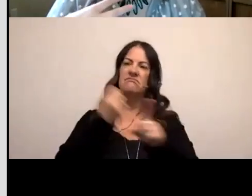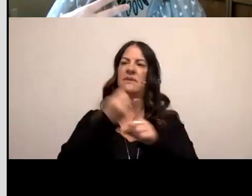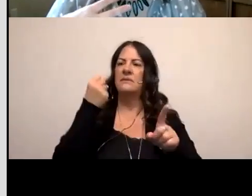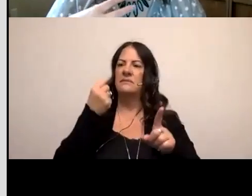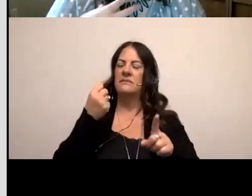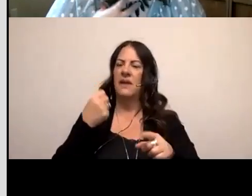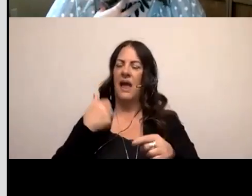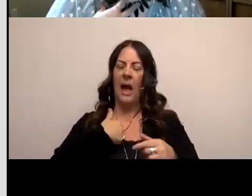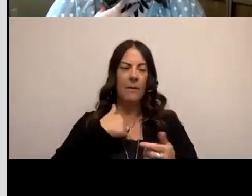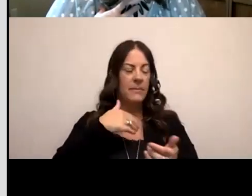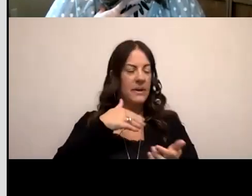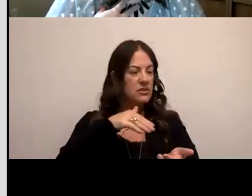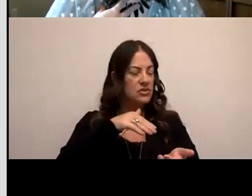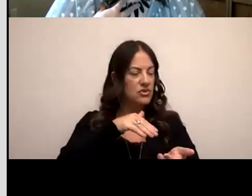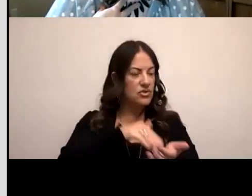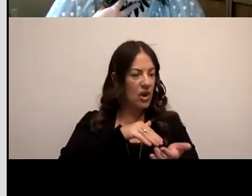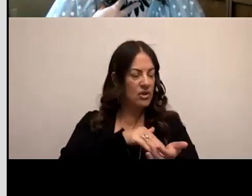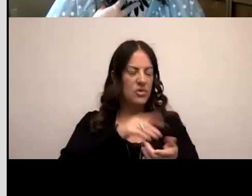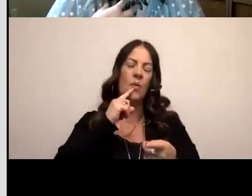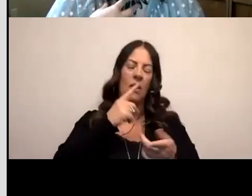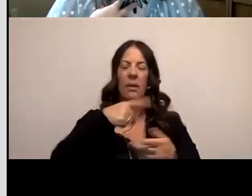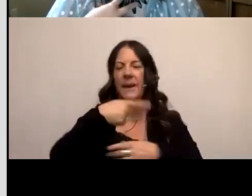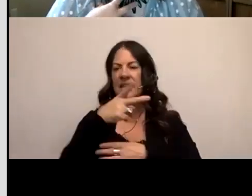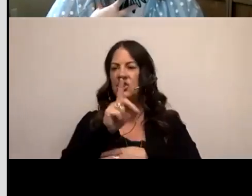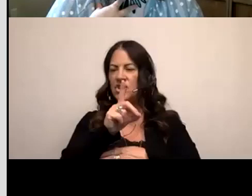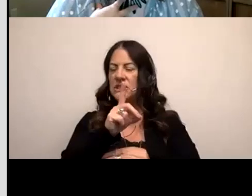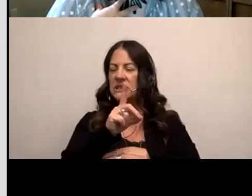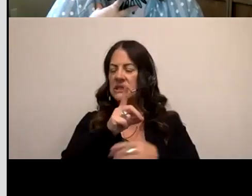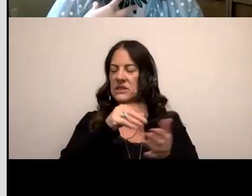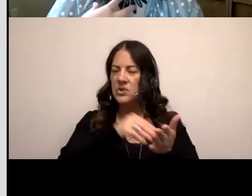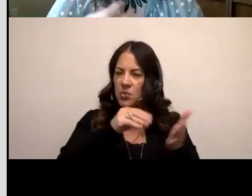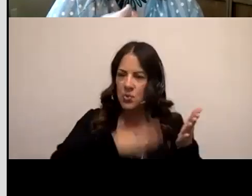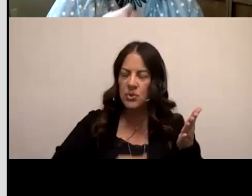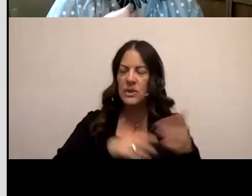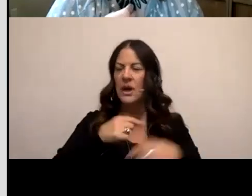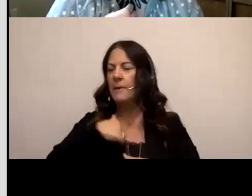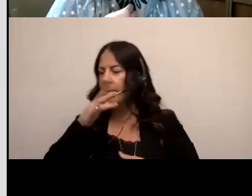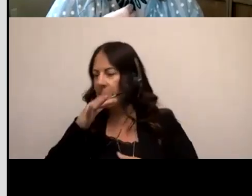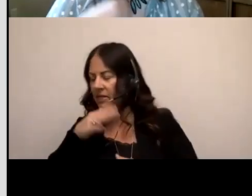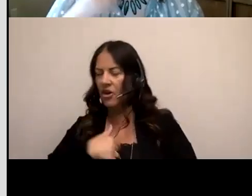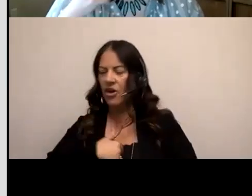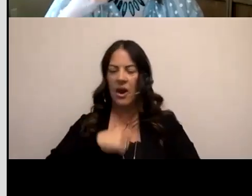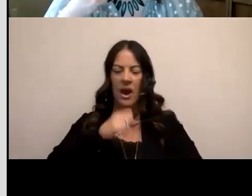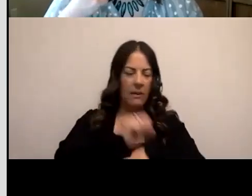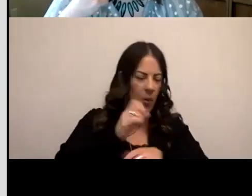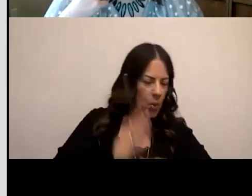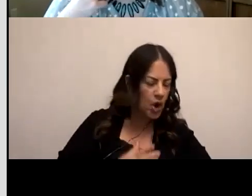AND STAY AT HOME MOM AT THE SAME TIME AND IT'S STRESSFUL AND IT GETS TO YOU